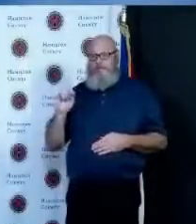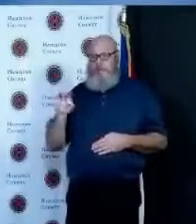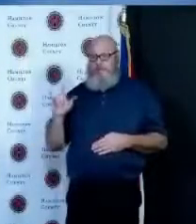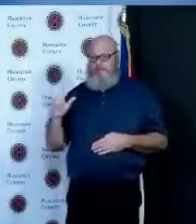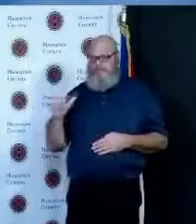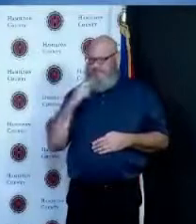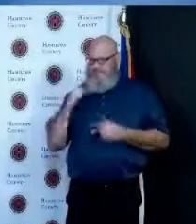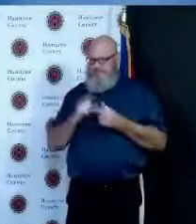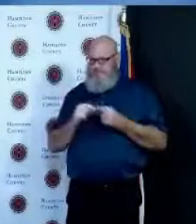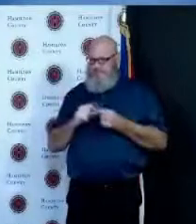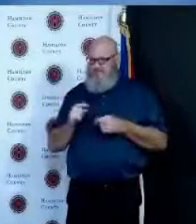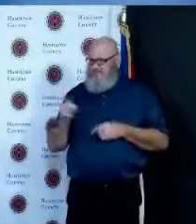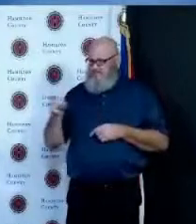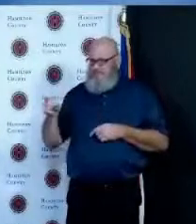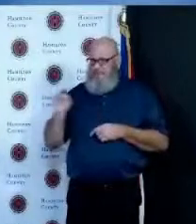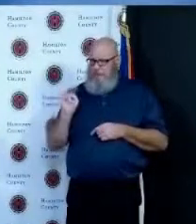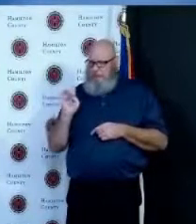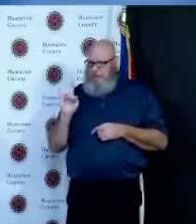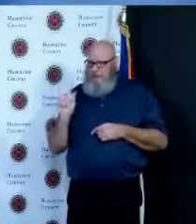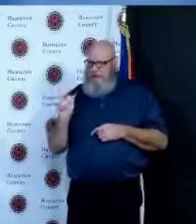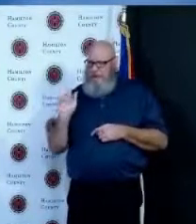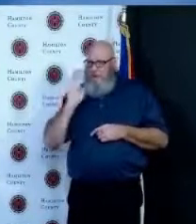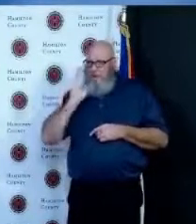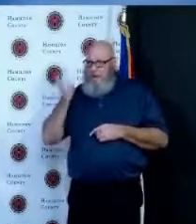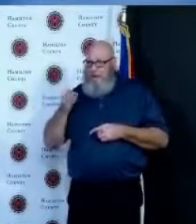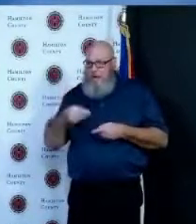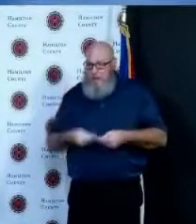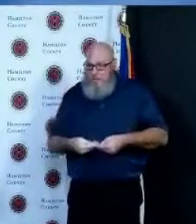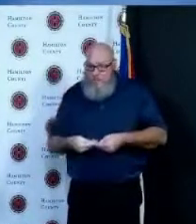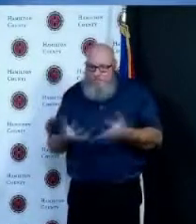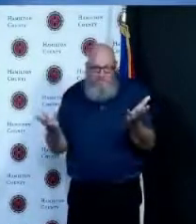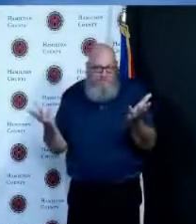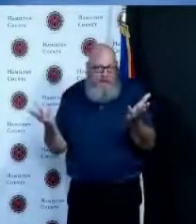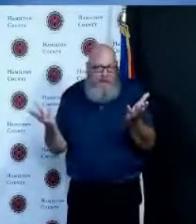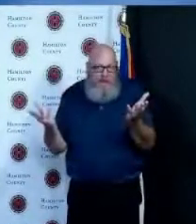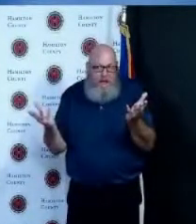information about registration and we would be delighted to do that but we'd like to have some